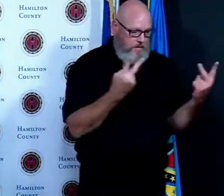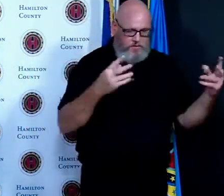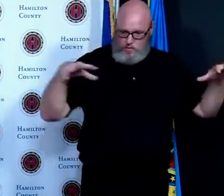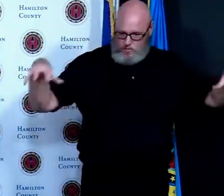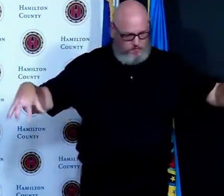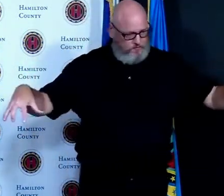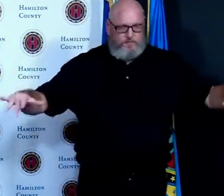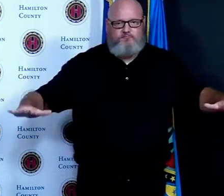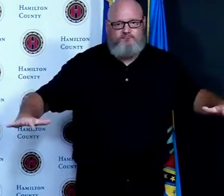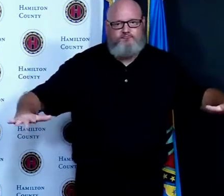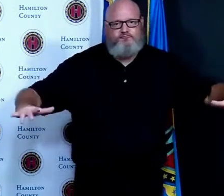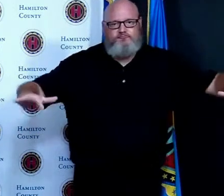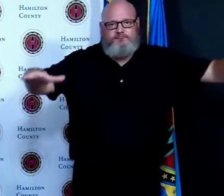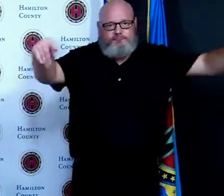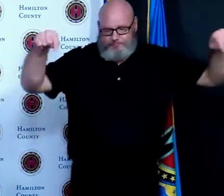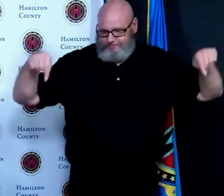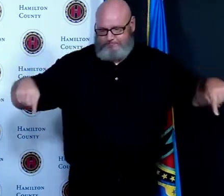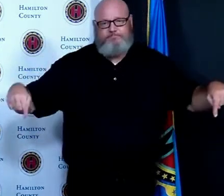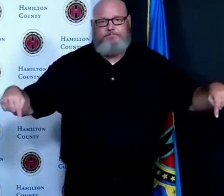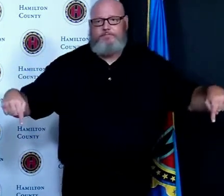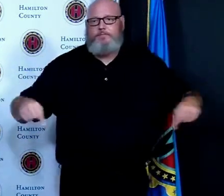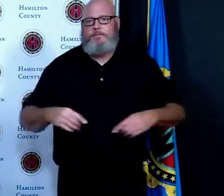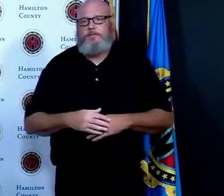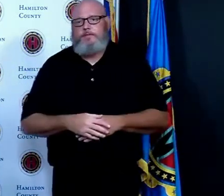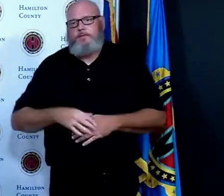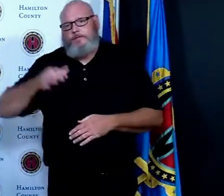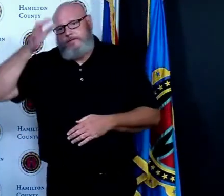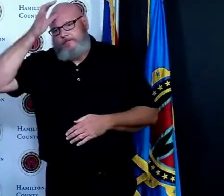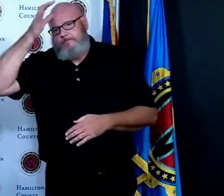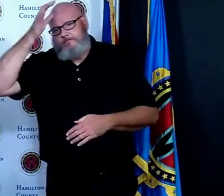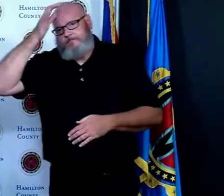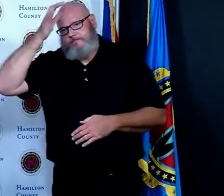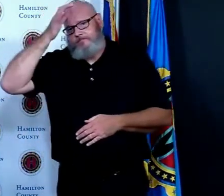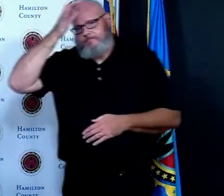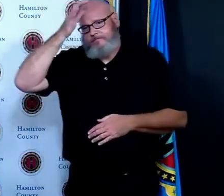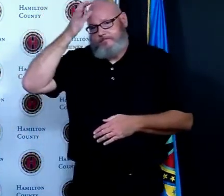is really pretty minimal most of the care that people get can be delayed for a short